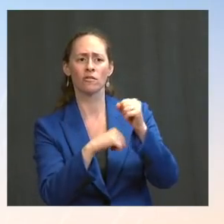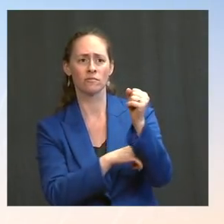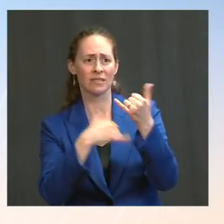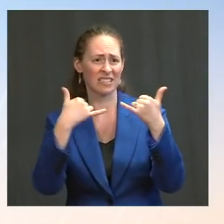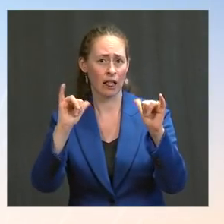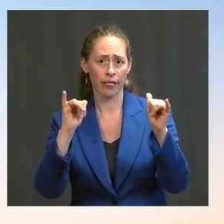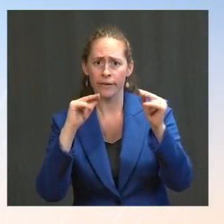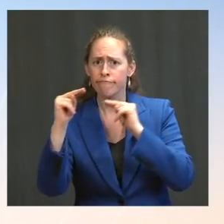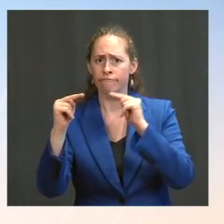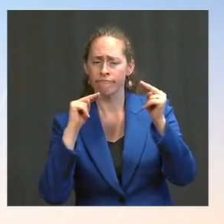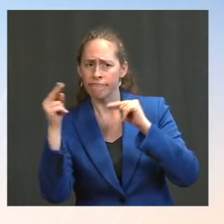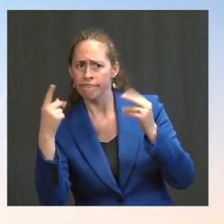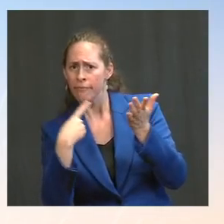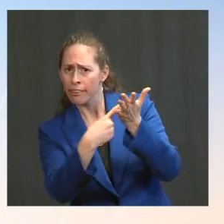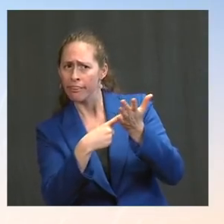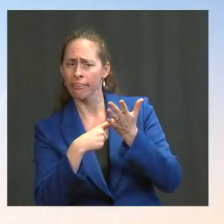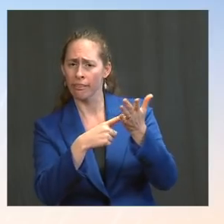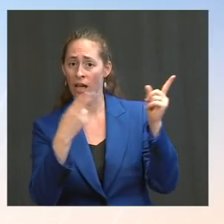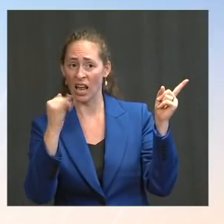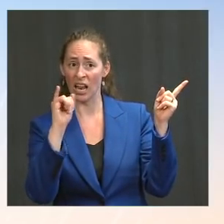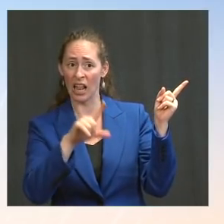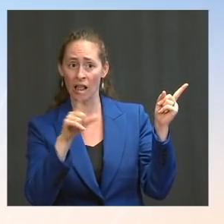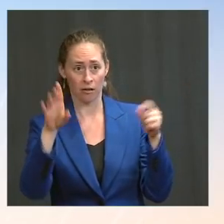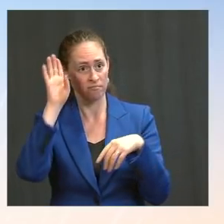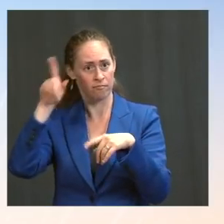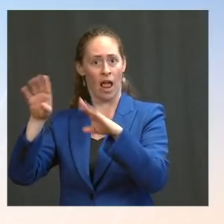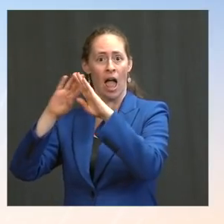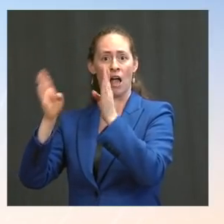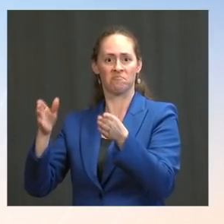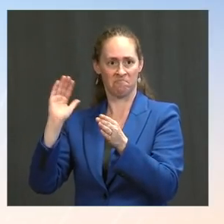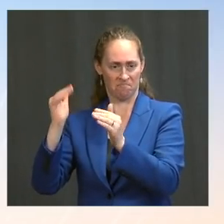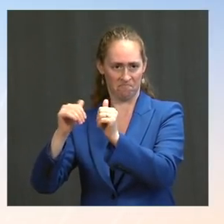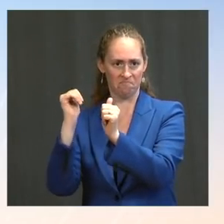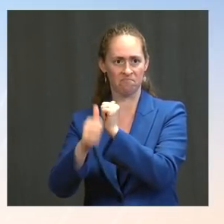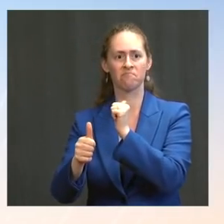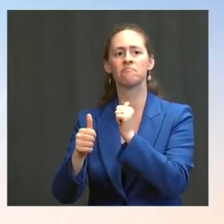The House passed its INVEST in America Act -- I believe it was either last week or this week --